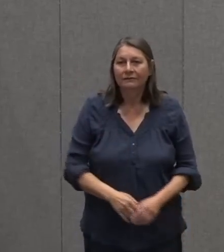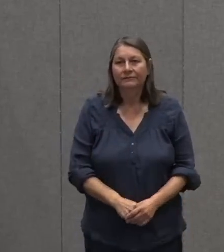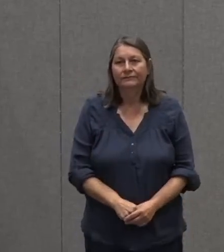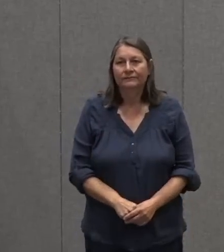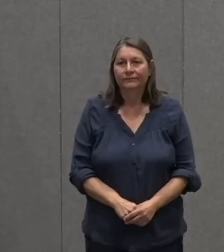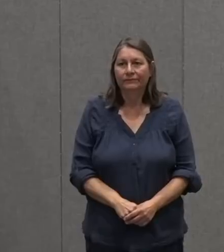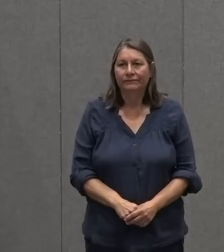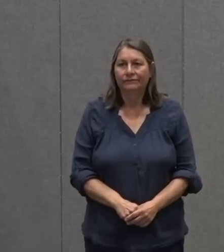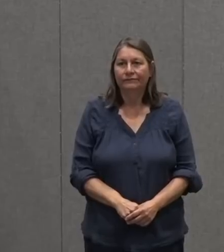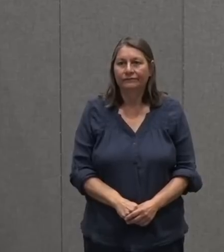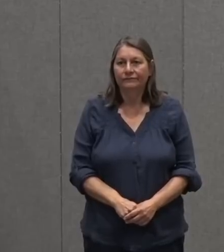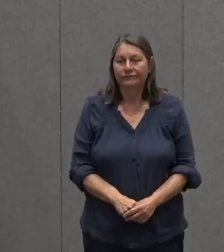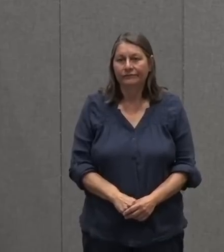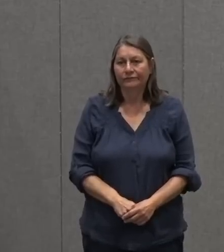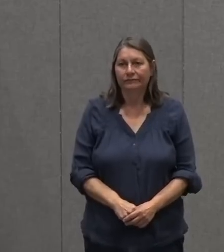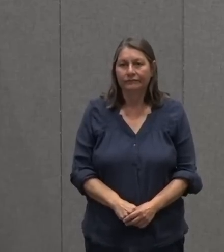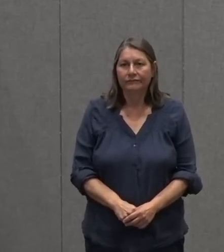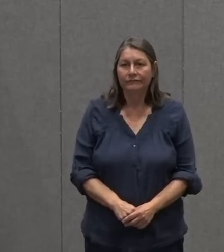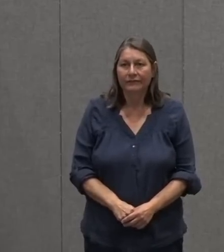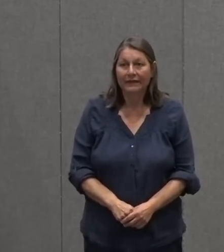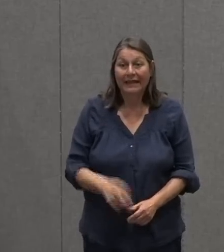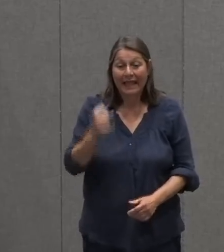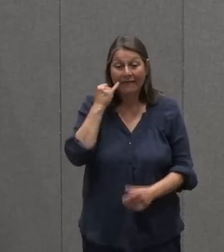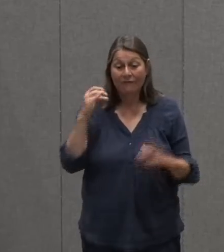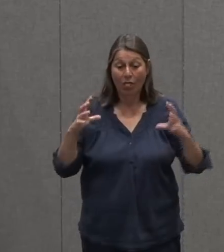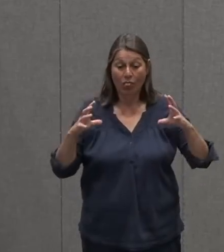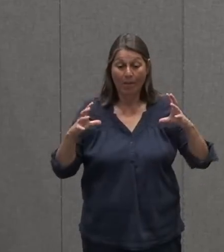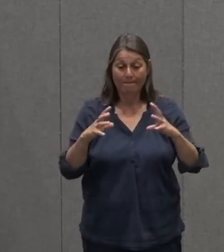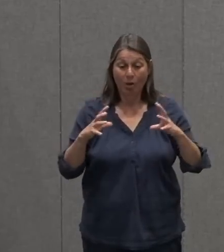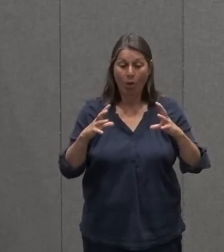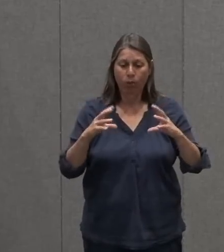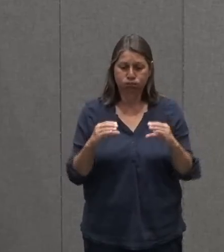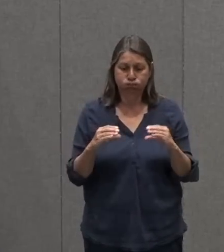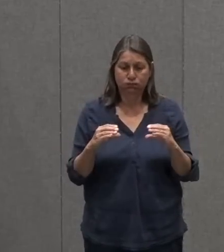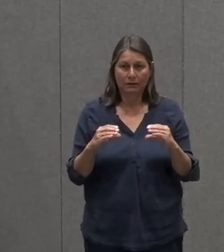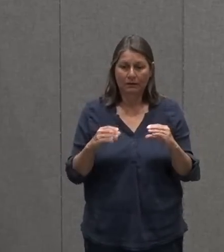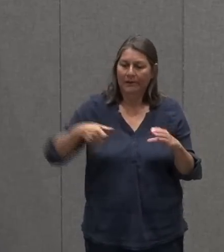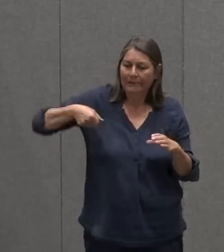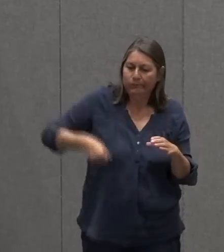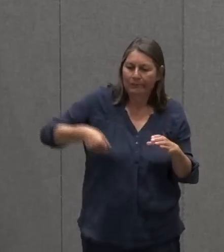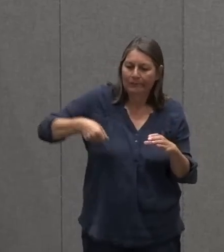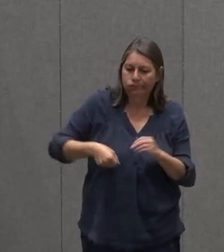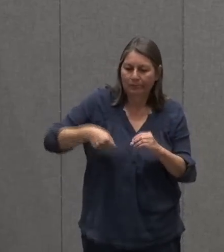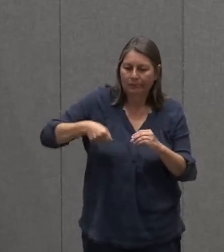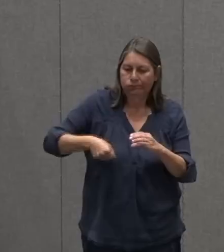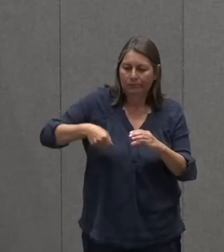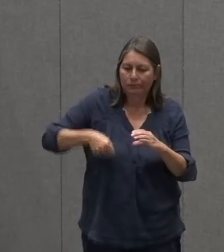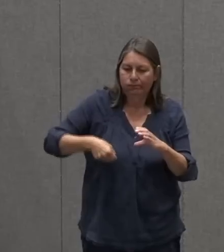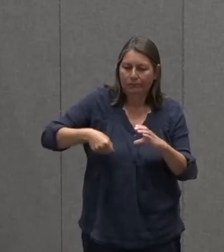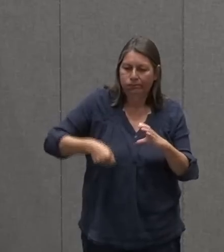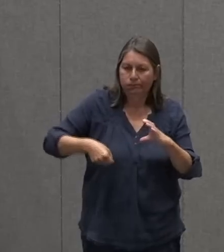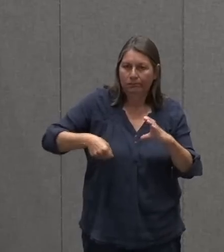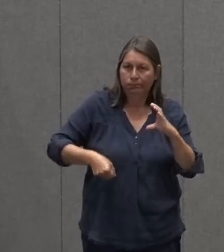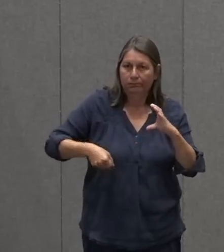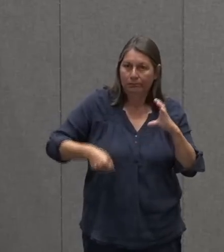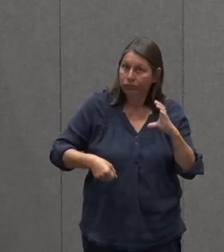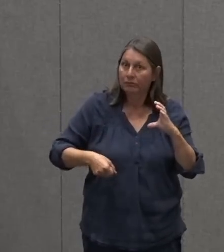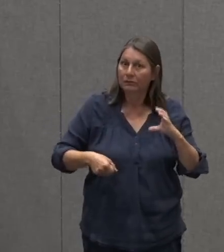And if this was flat, it would inflate. So, here's one more example.